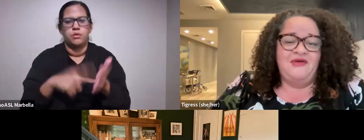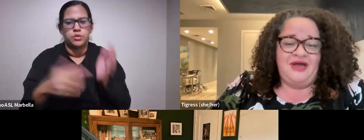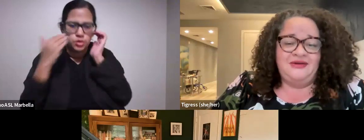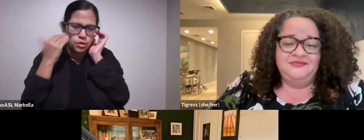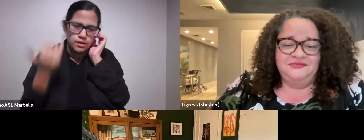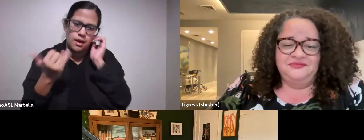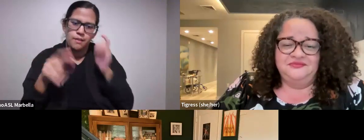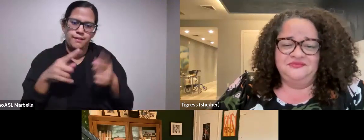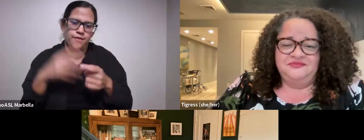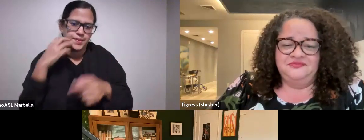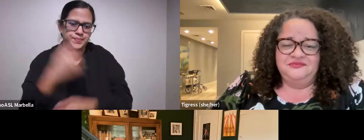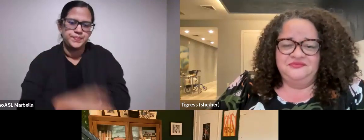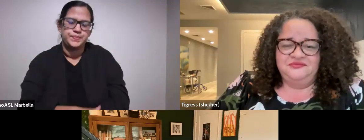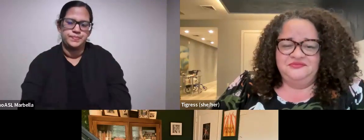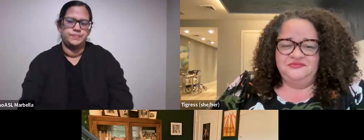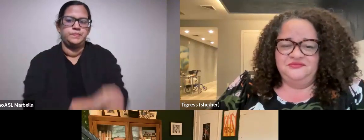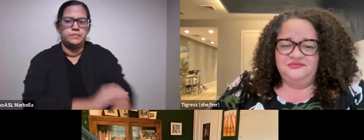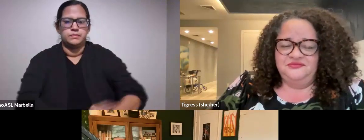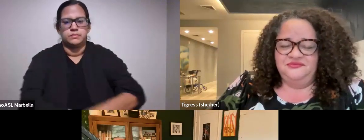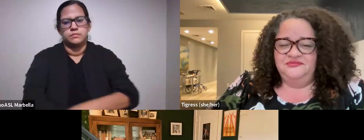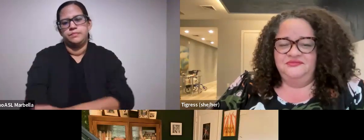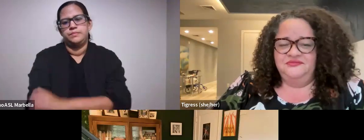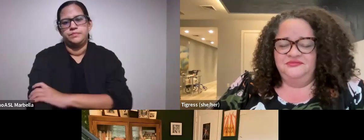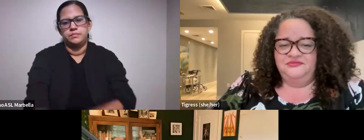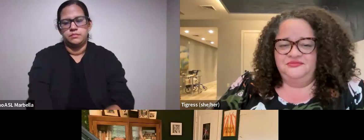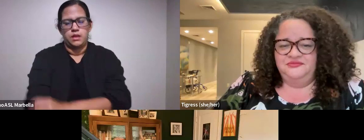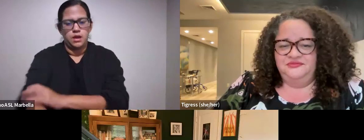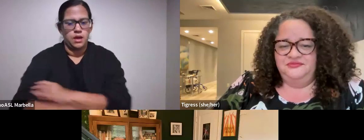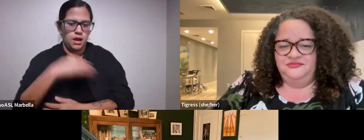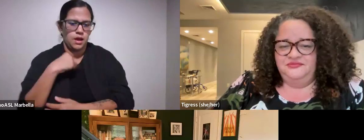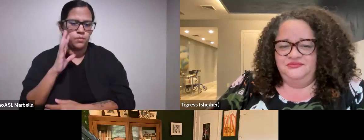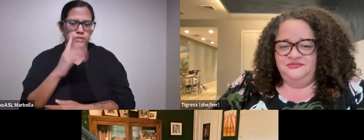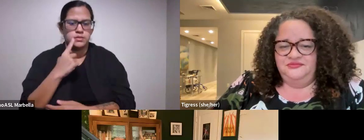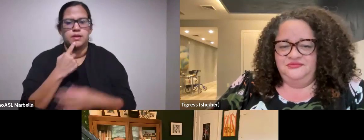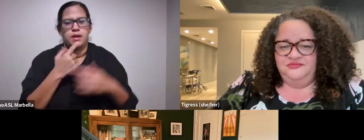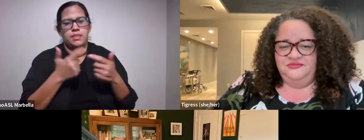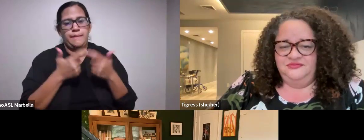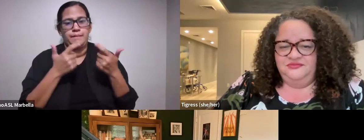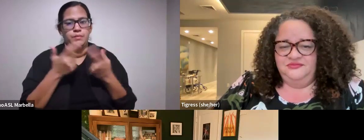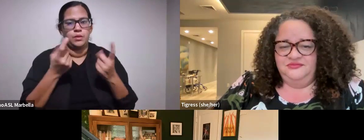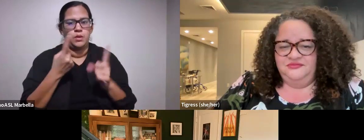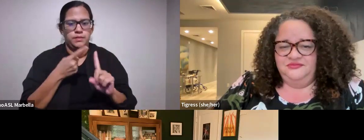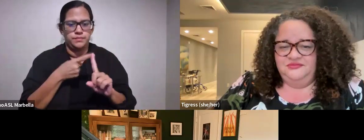about fat? Yeah. I would say the big, big one for me,